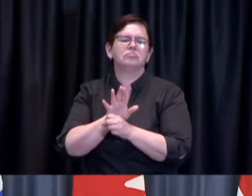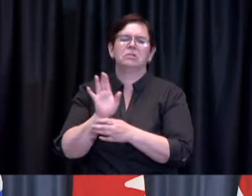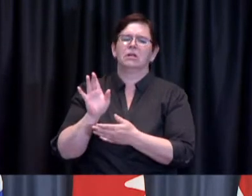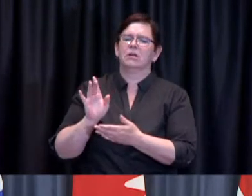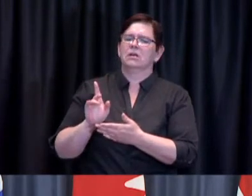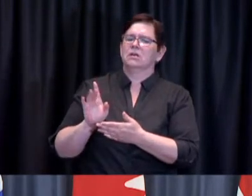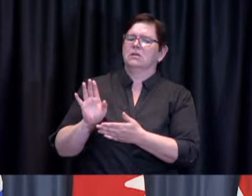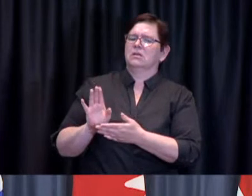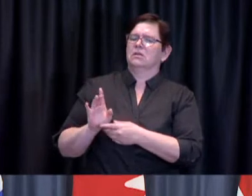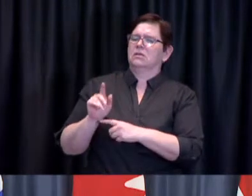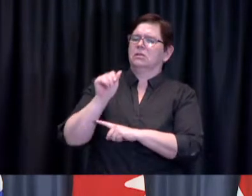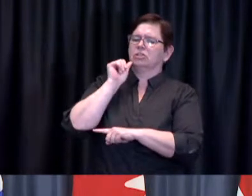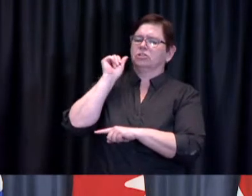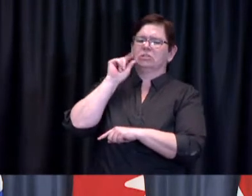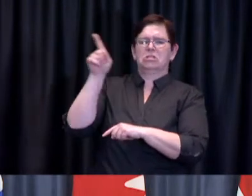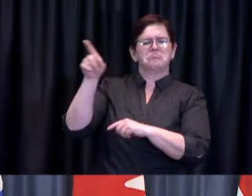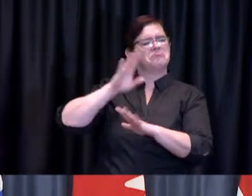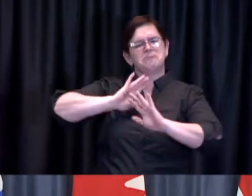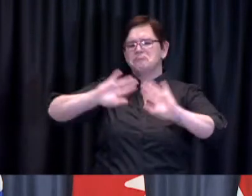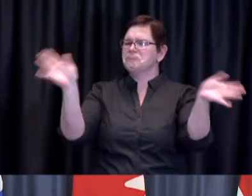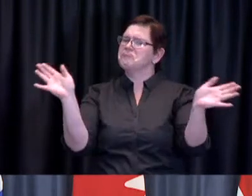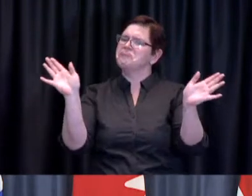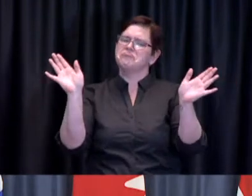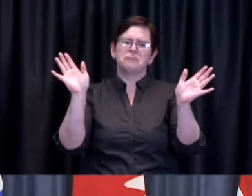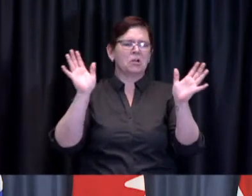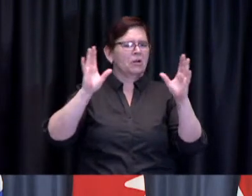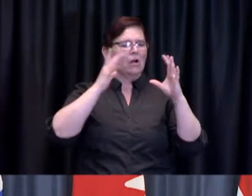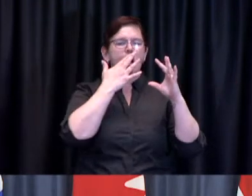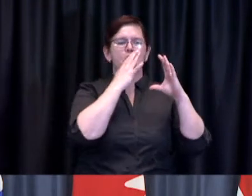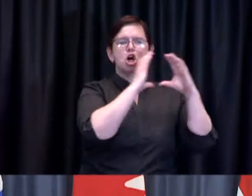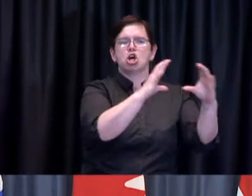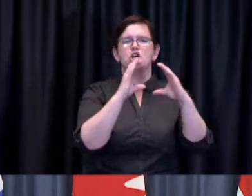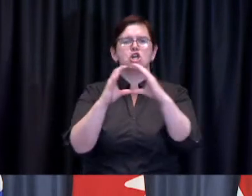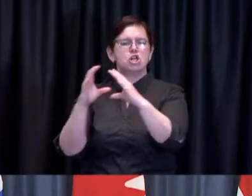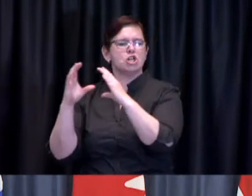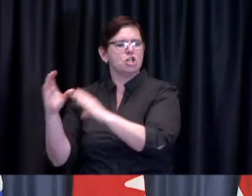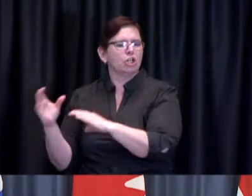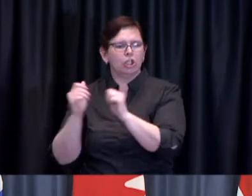framework for reopening um have you had conversations with the province